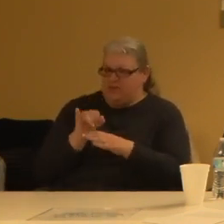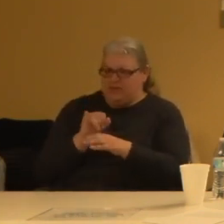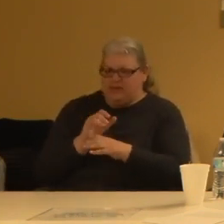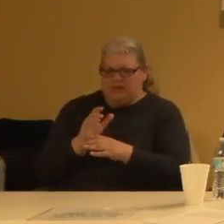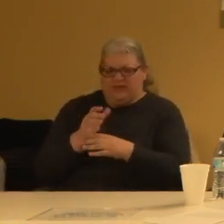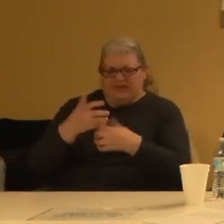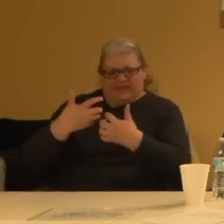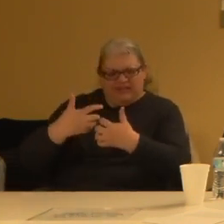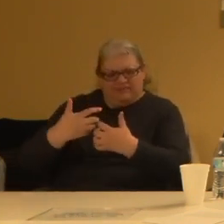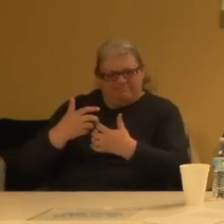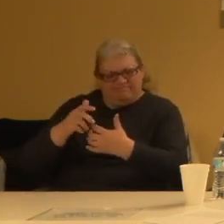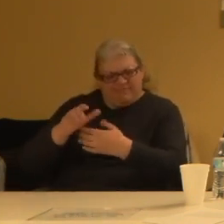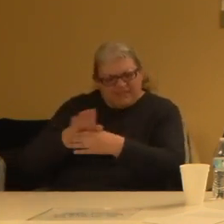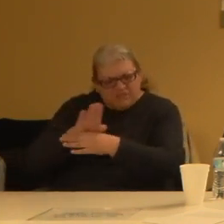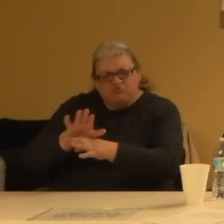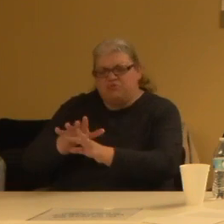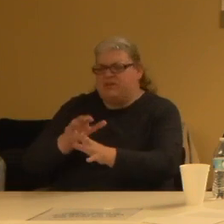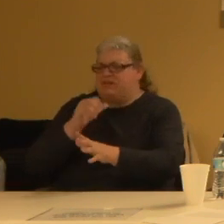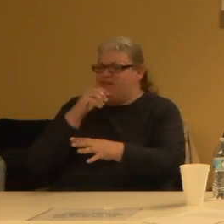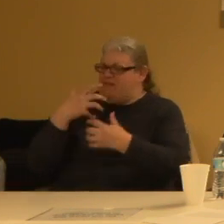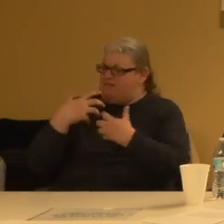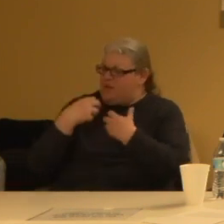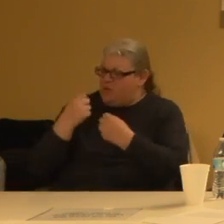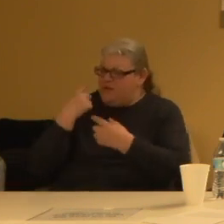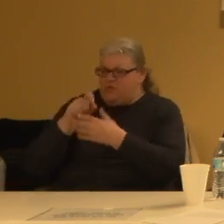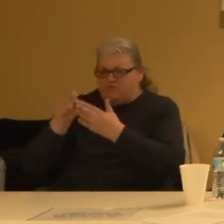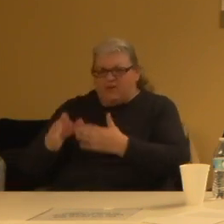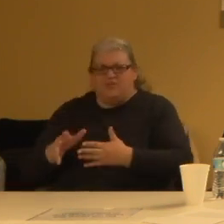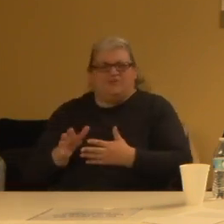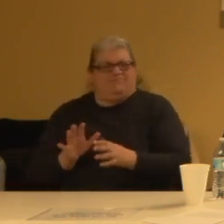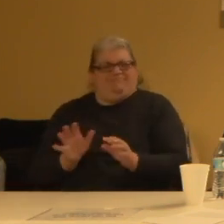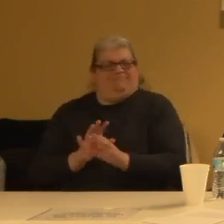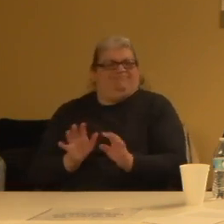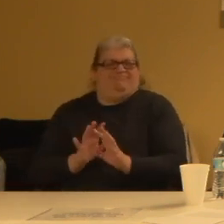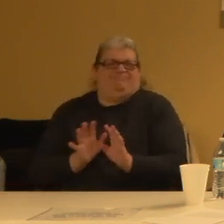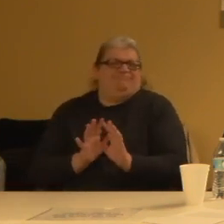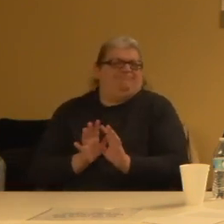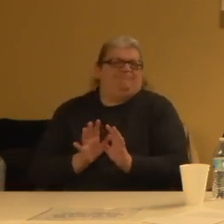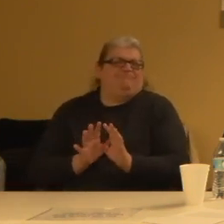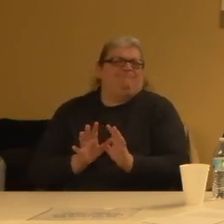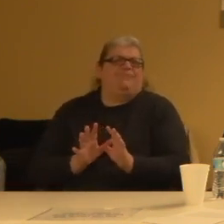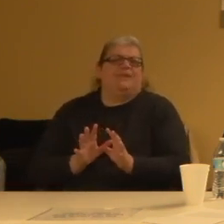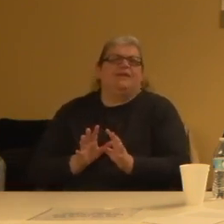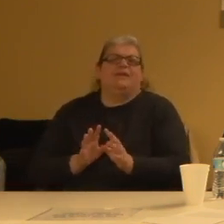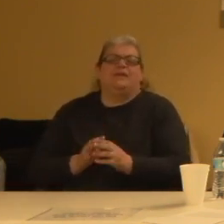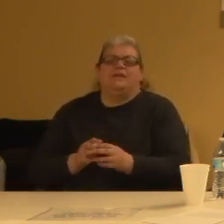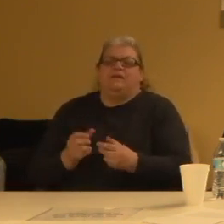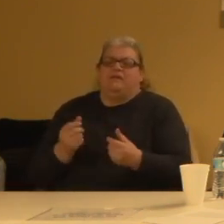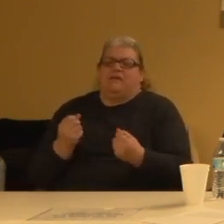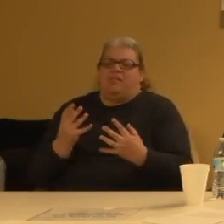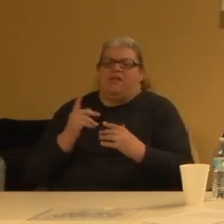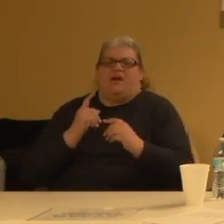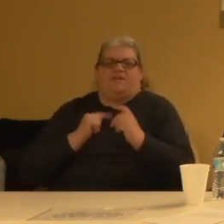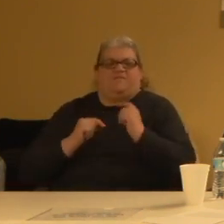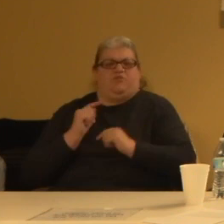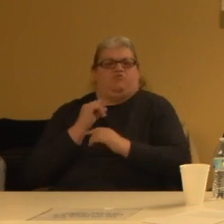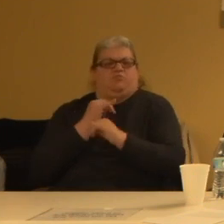create the best output of artwork. So yeah, I mean, I think that a lot of theater institutions are at varying stages of